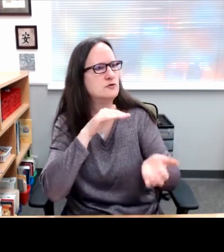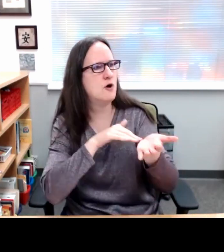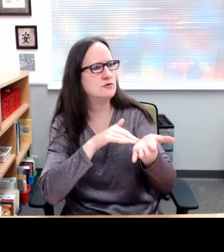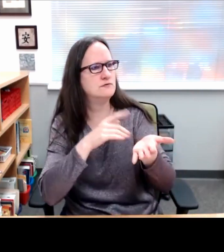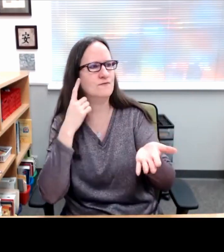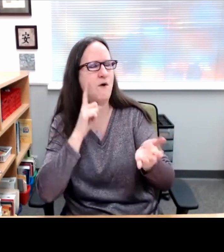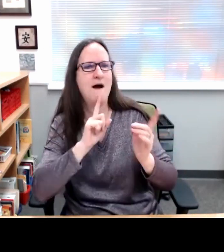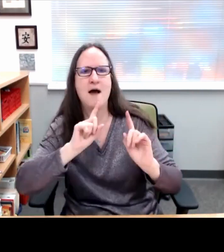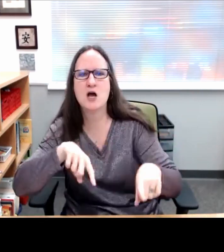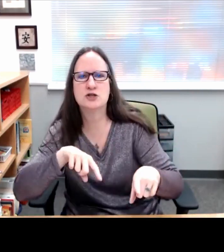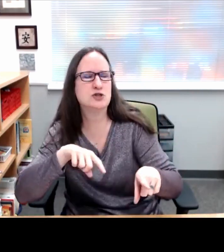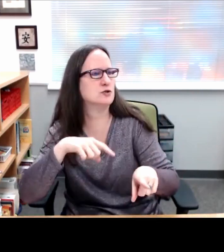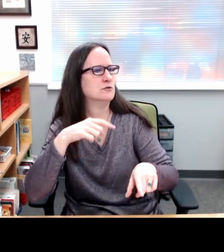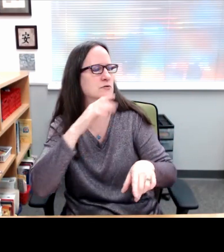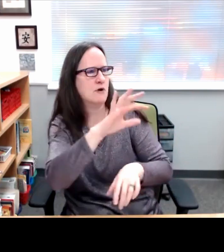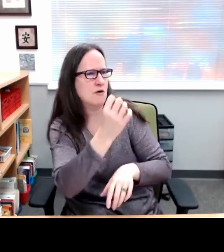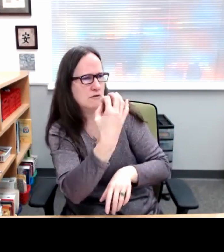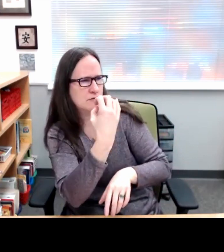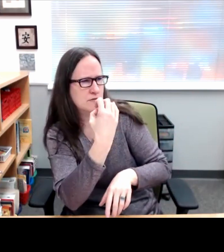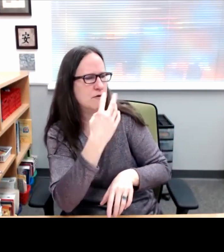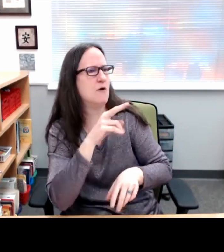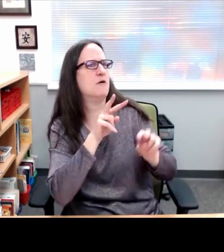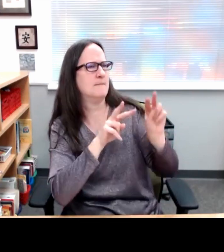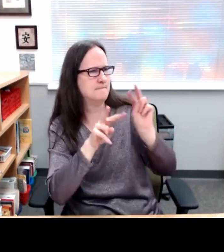and parents will look to the doctors and medical professionals for the answers.